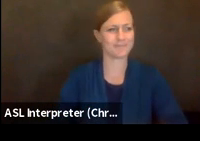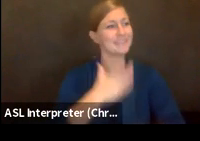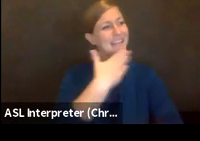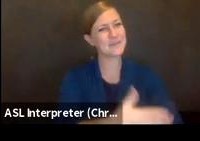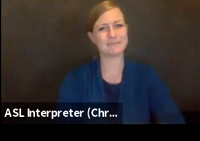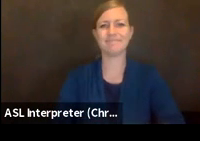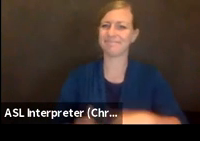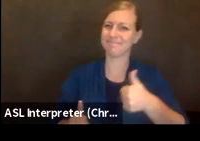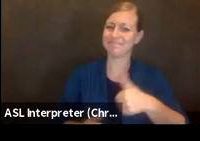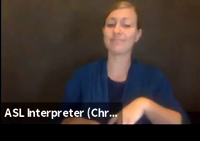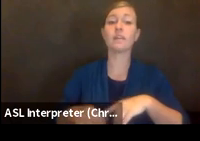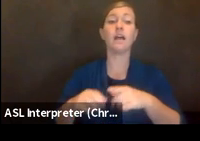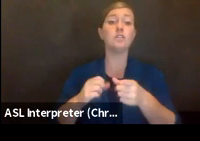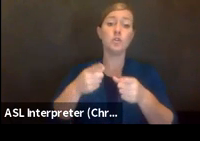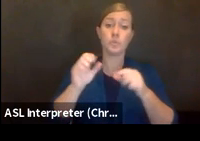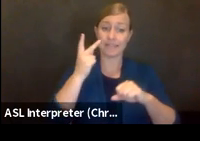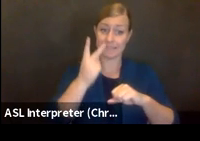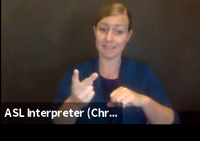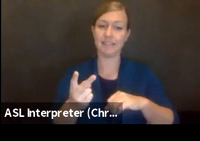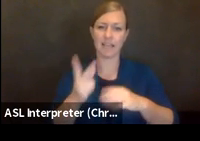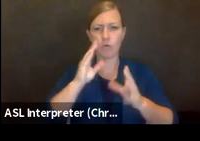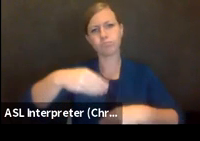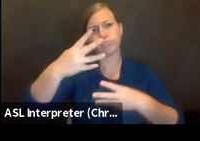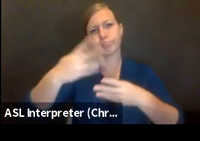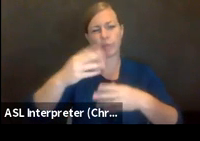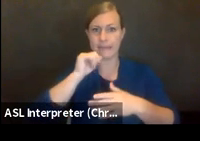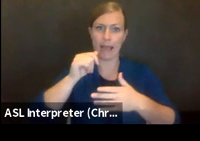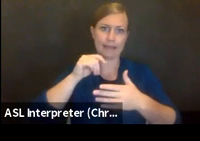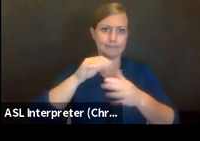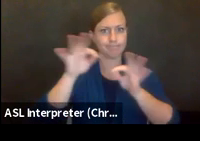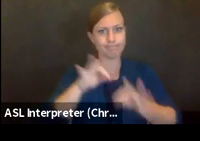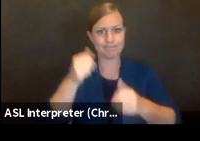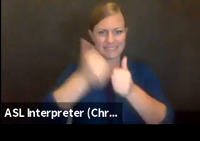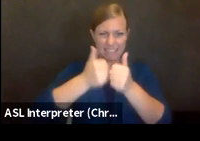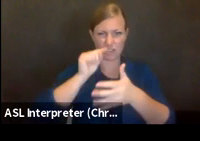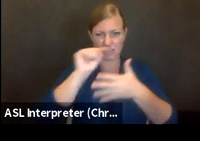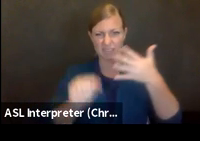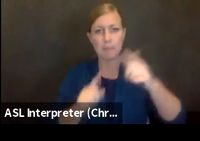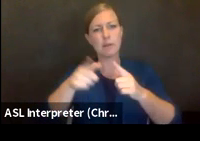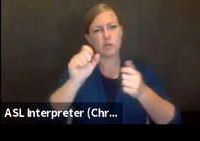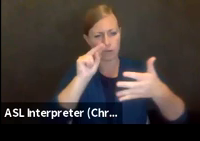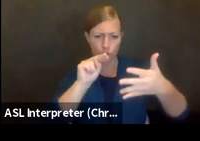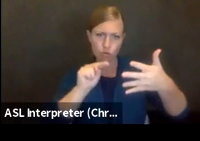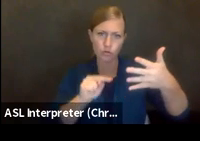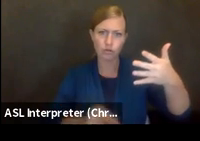ESD 189 - Amy Colburn: So you can see I just kind of scroll through. We won't talk about all of them, but there are lots and lots of notification settings.